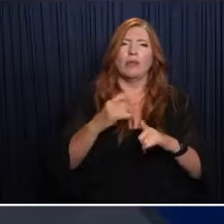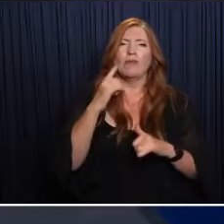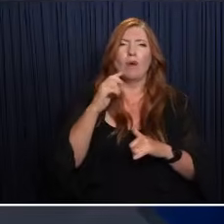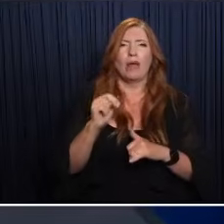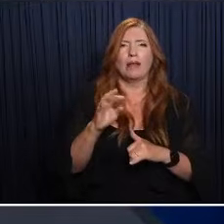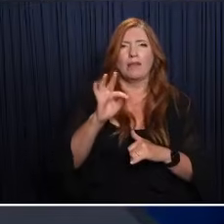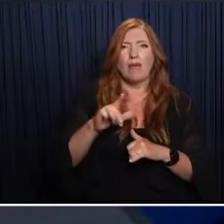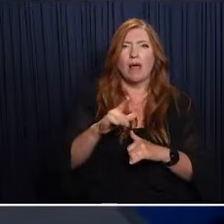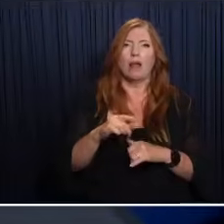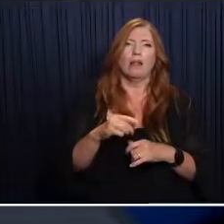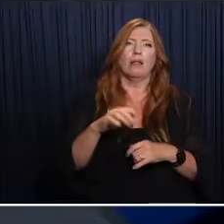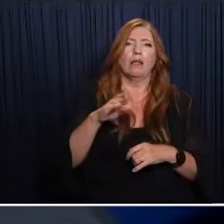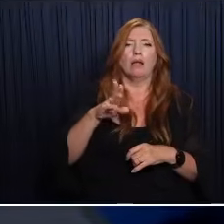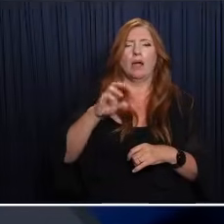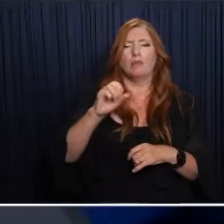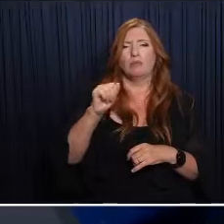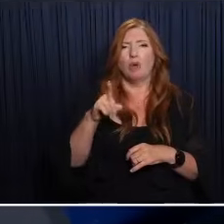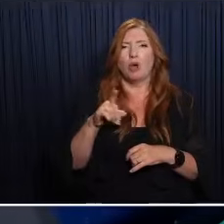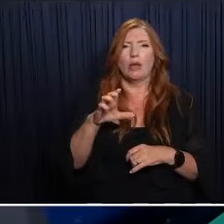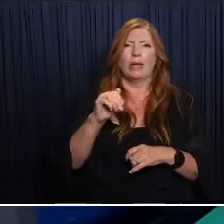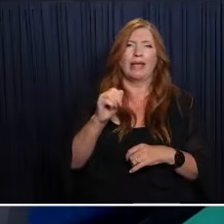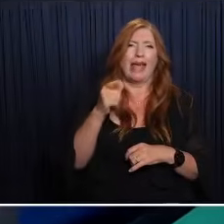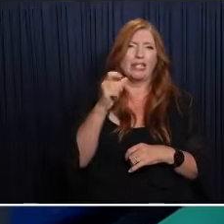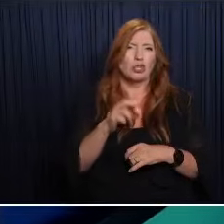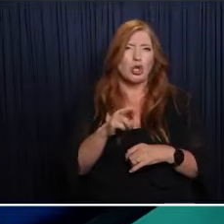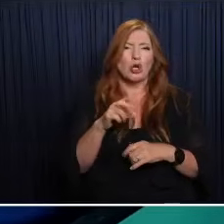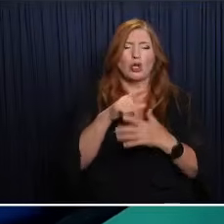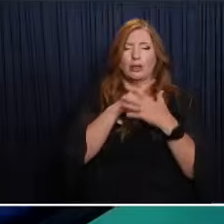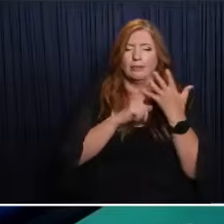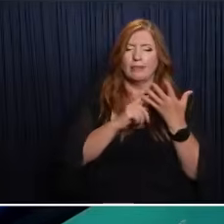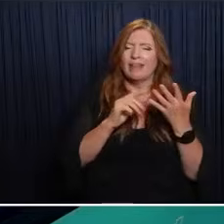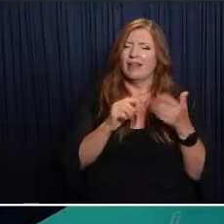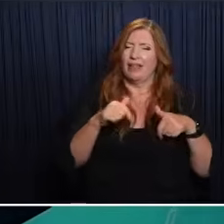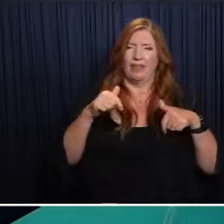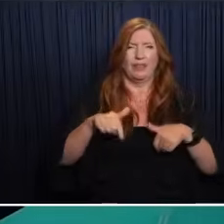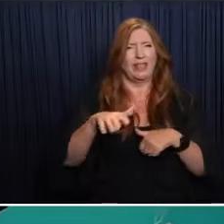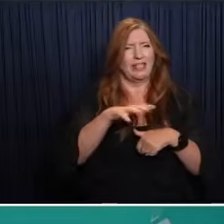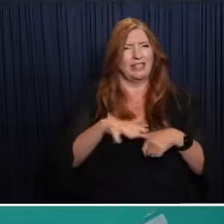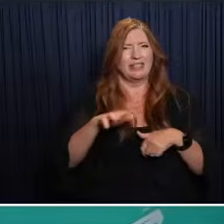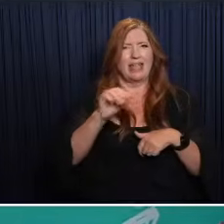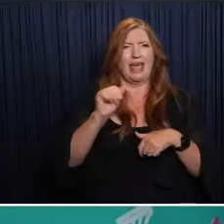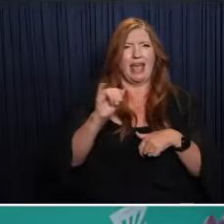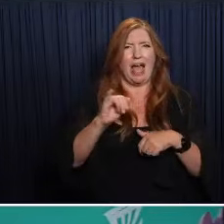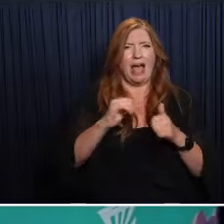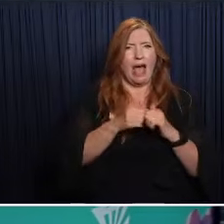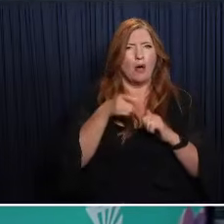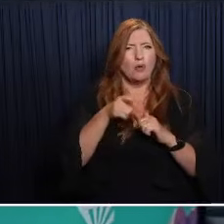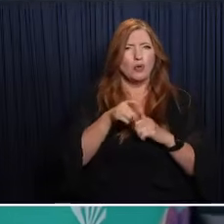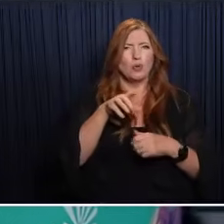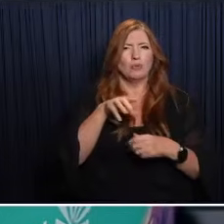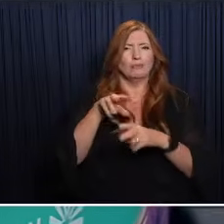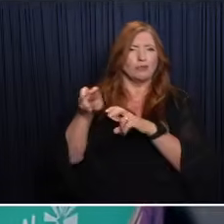YOU PLAYED IN THE NFL. YOU ARE A BROADCASTER AND WORKING WITH BUSINESSES AND